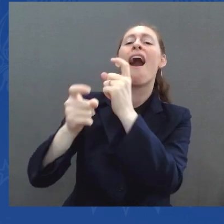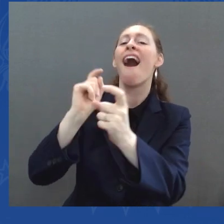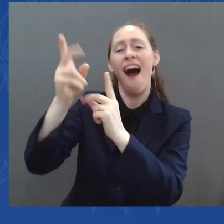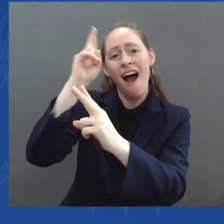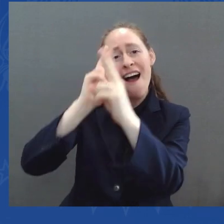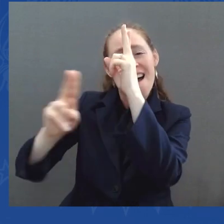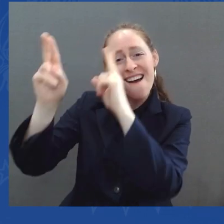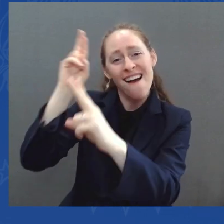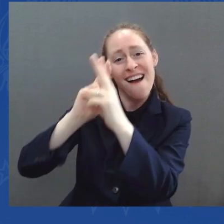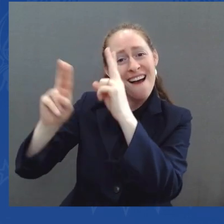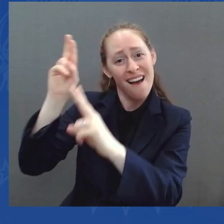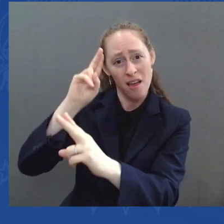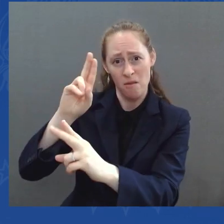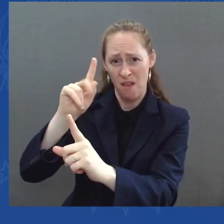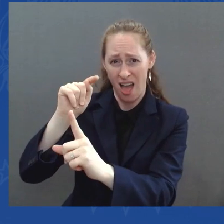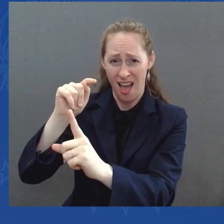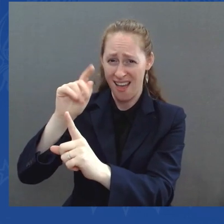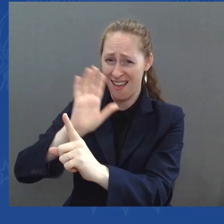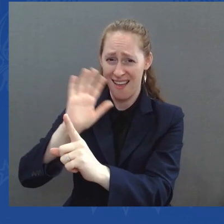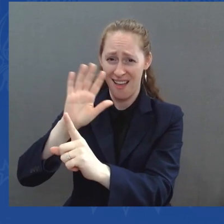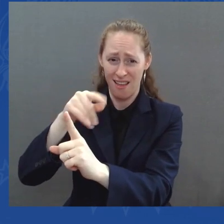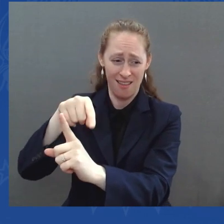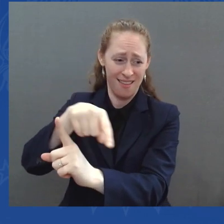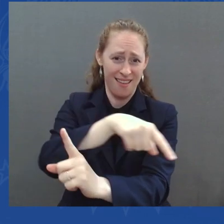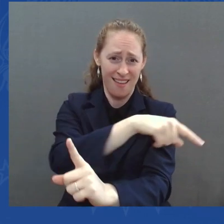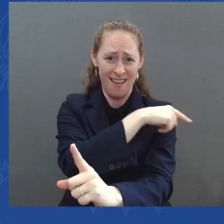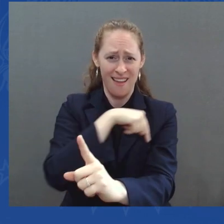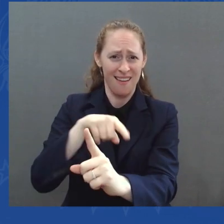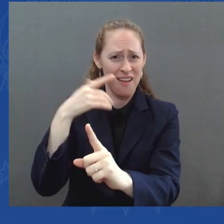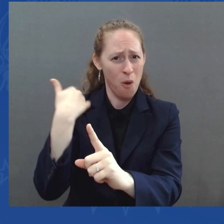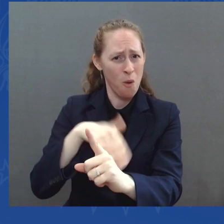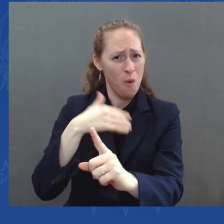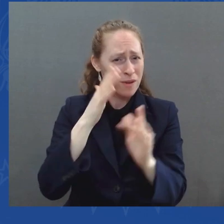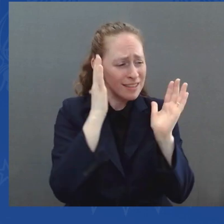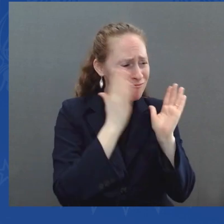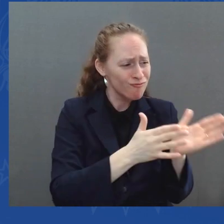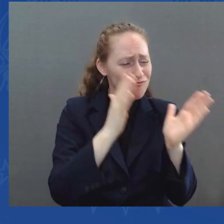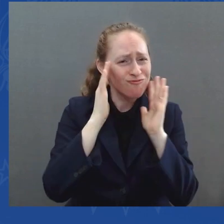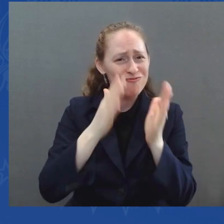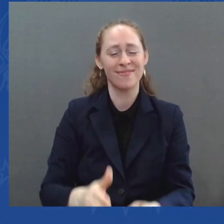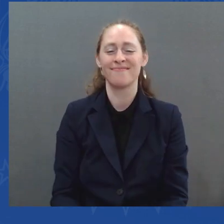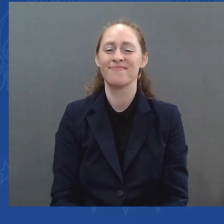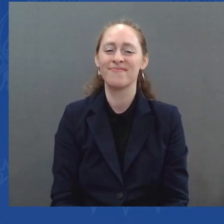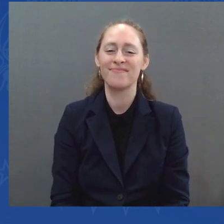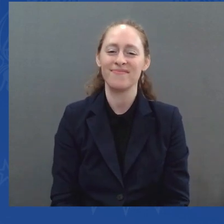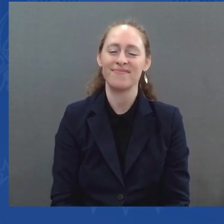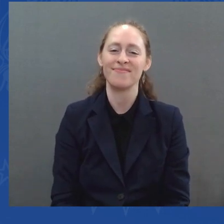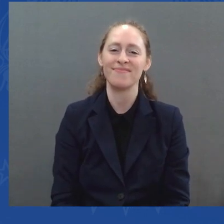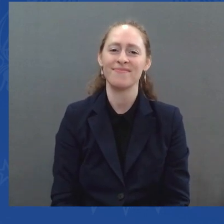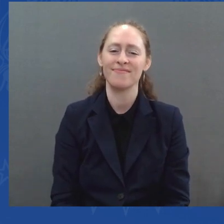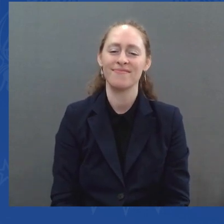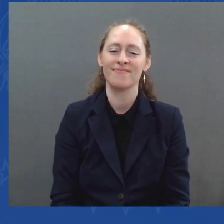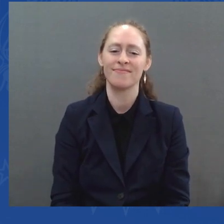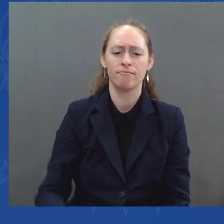and a lot of them are represented here. And that's not just in the West Wing, by the way; it's also in the residents.